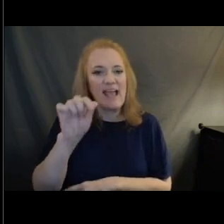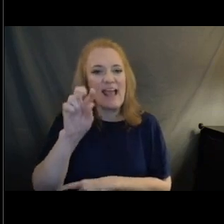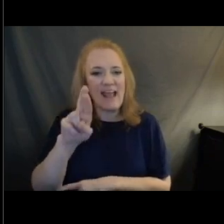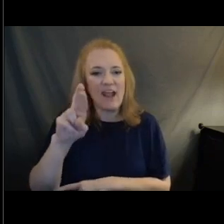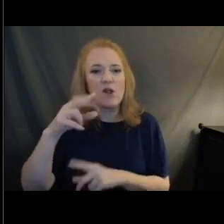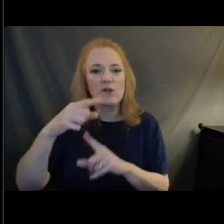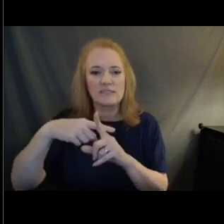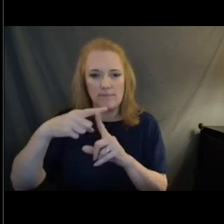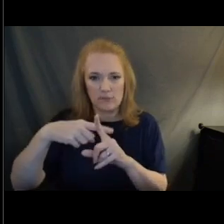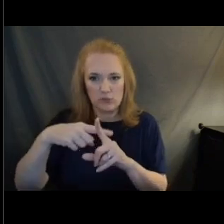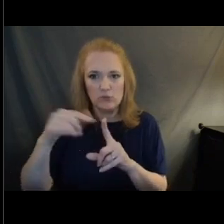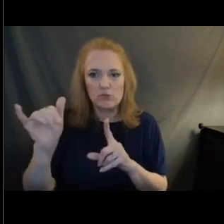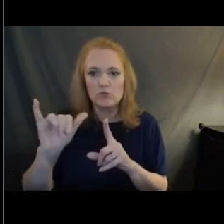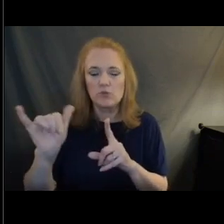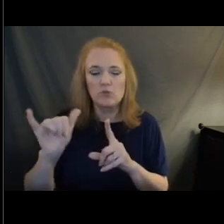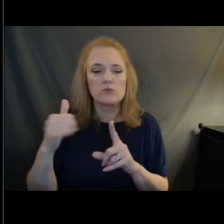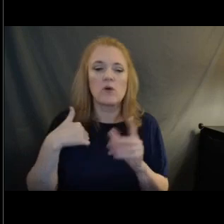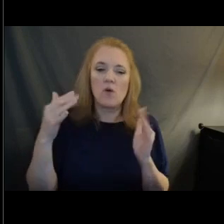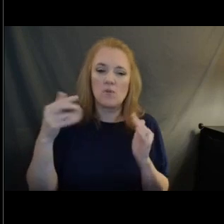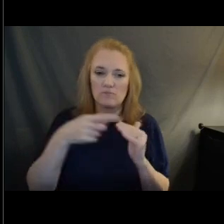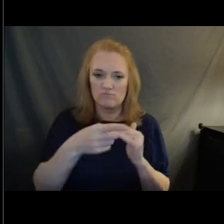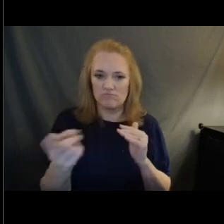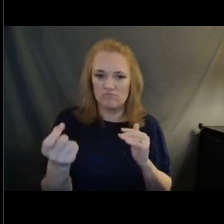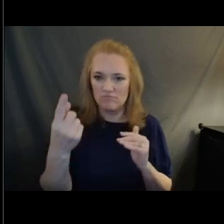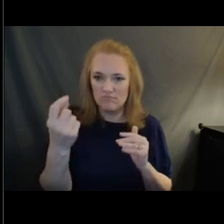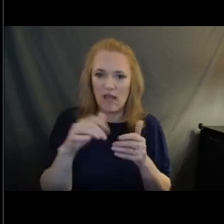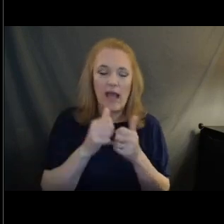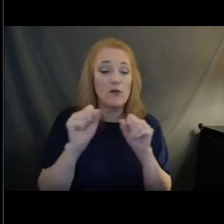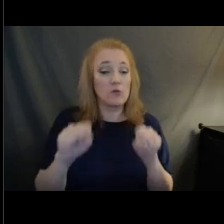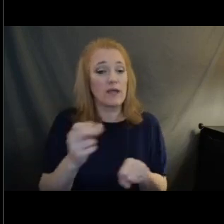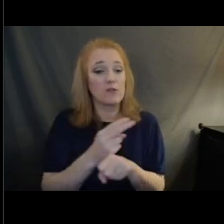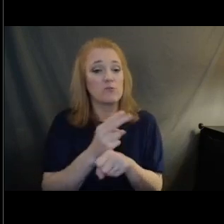everyone has a better understanding though of how they can use all of our heat tools in